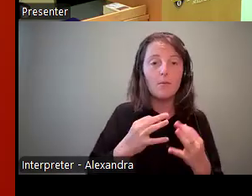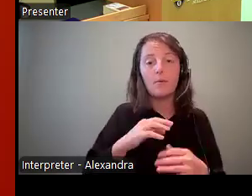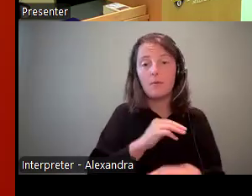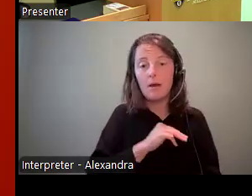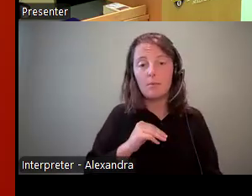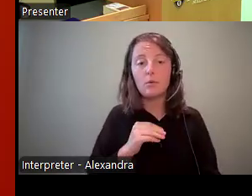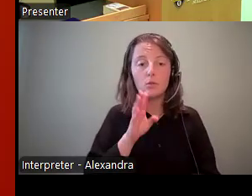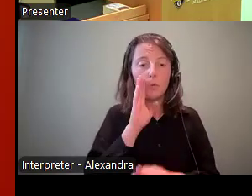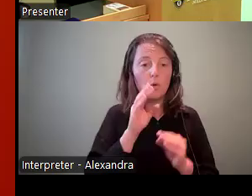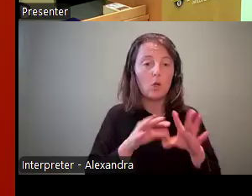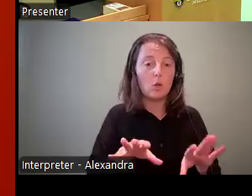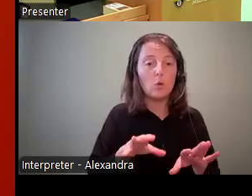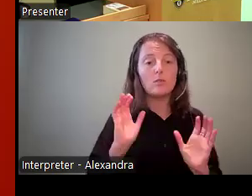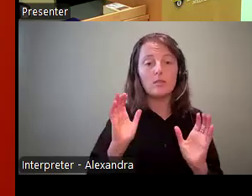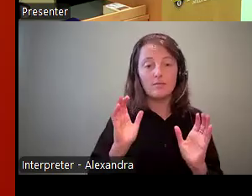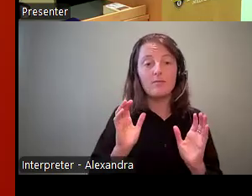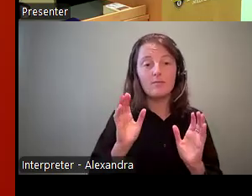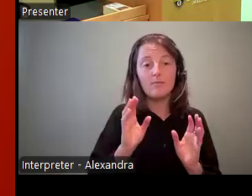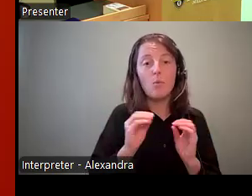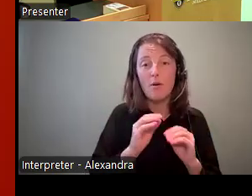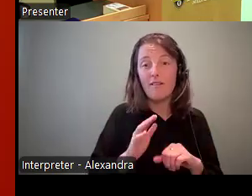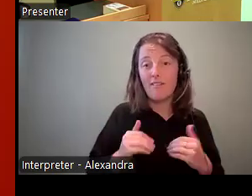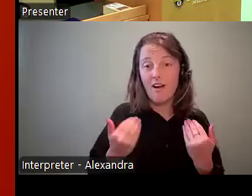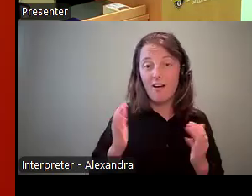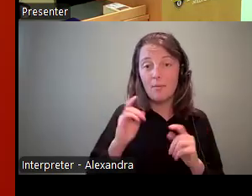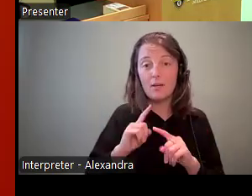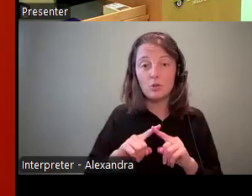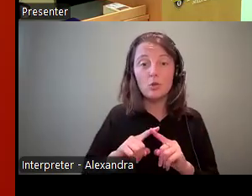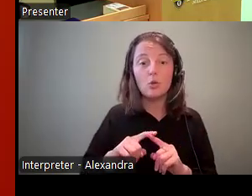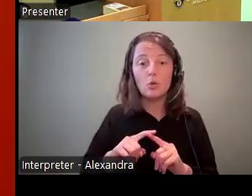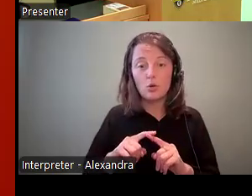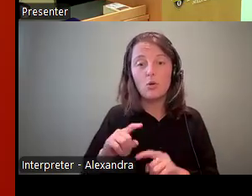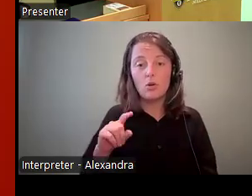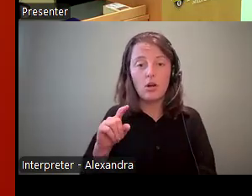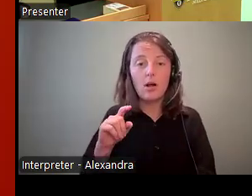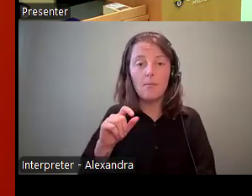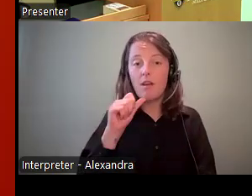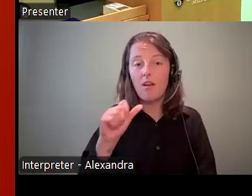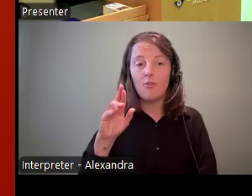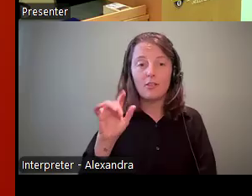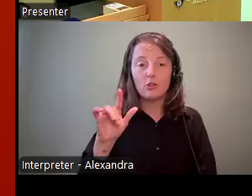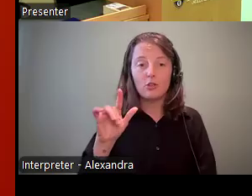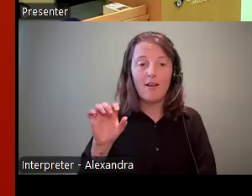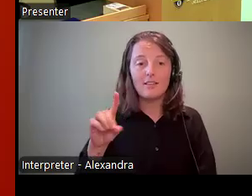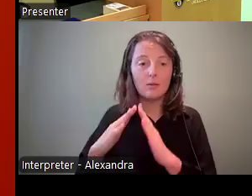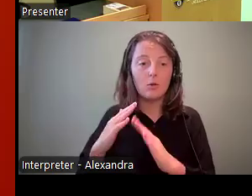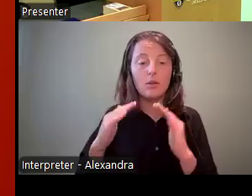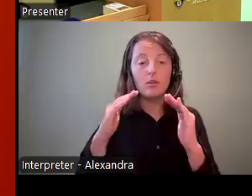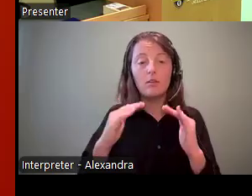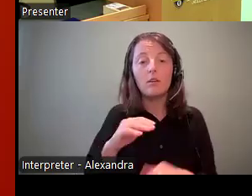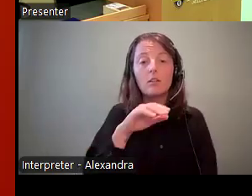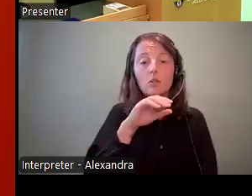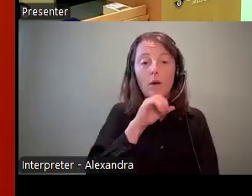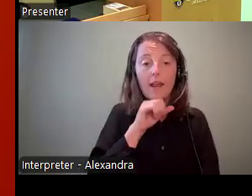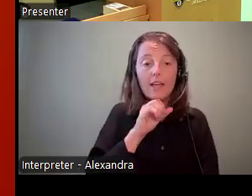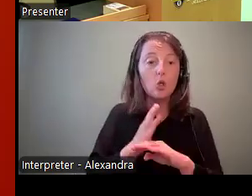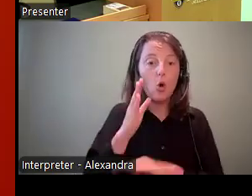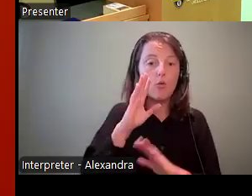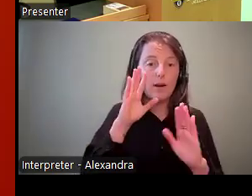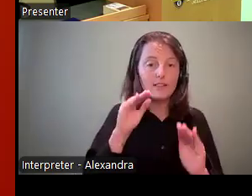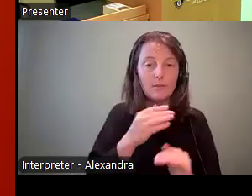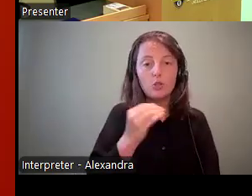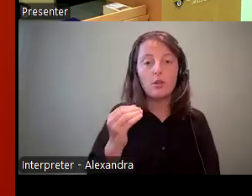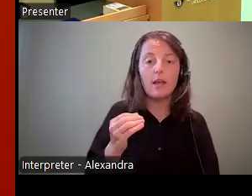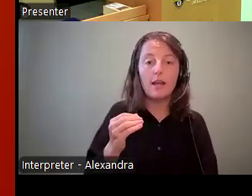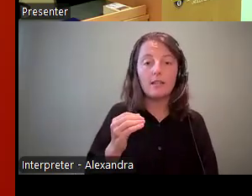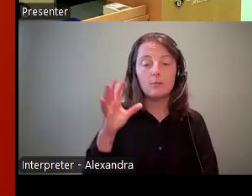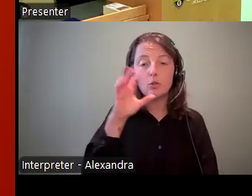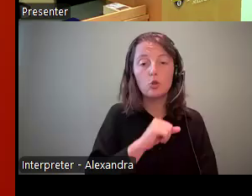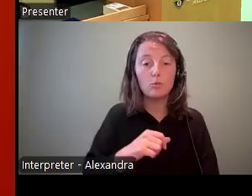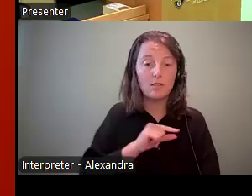real quick. Age overestimation simply points to the fact that um studies show that in children